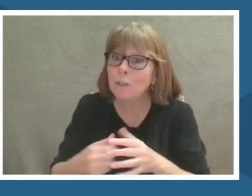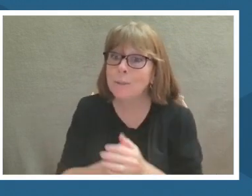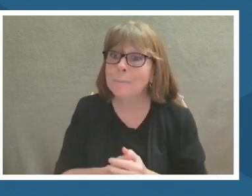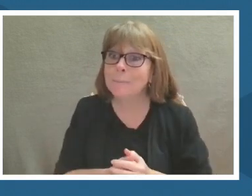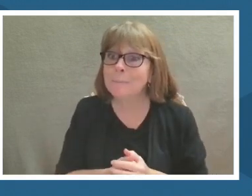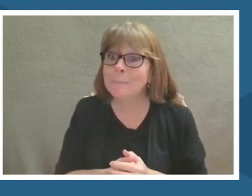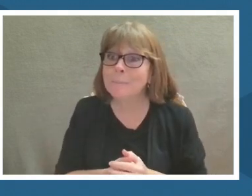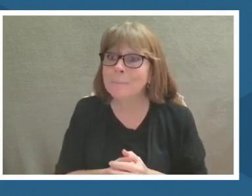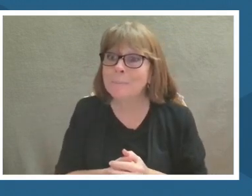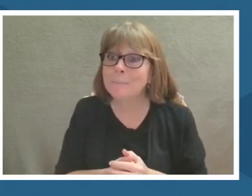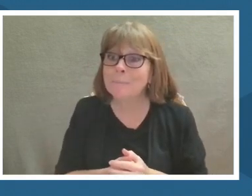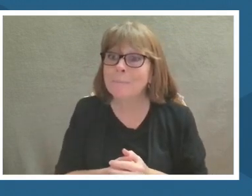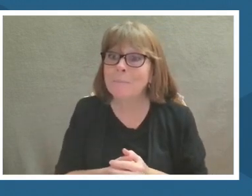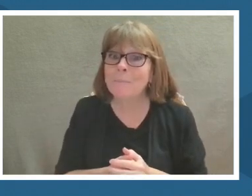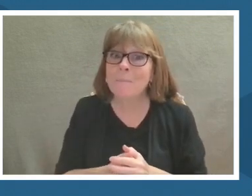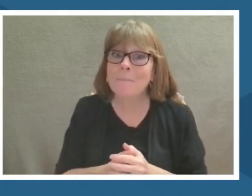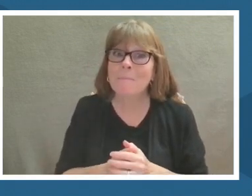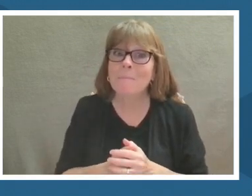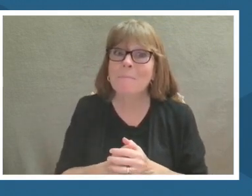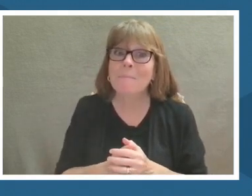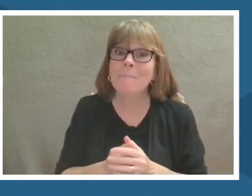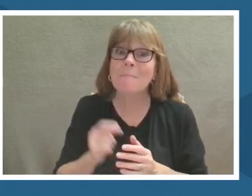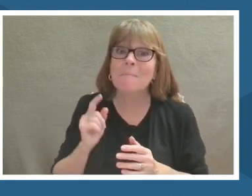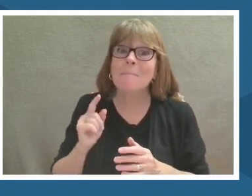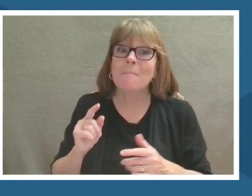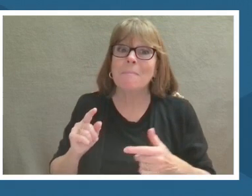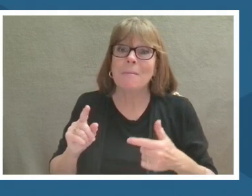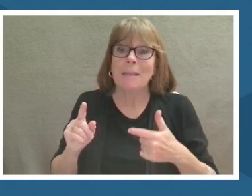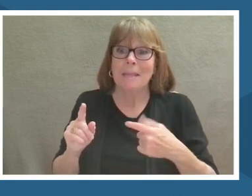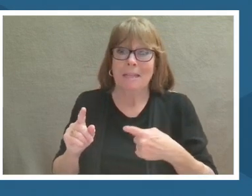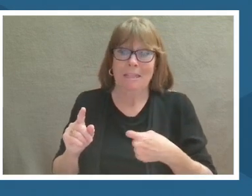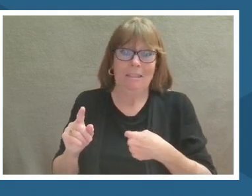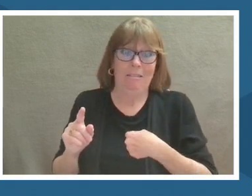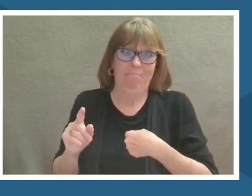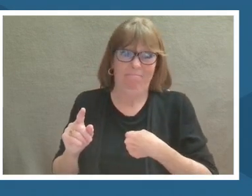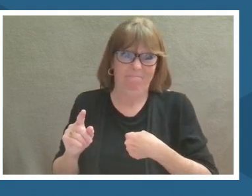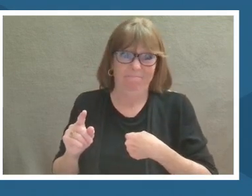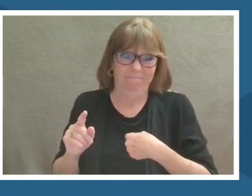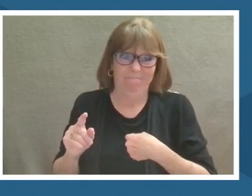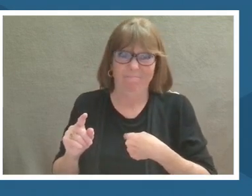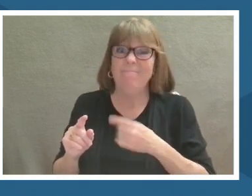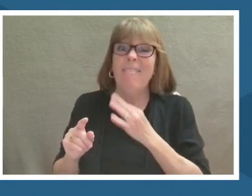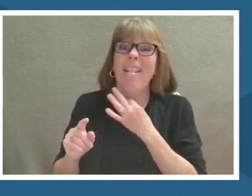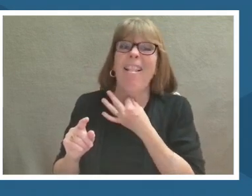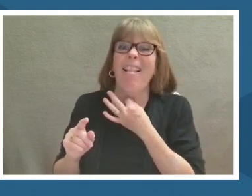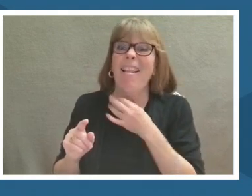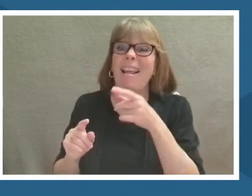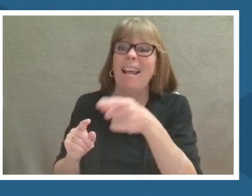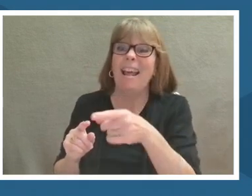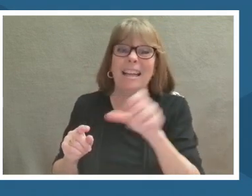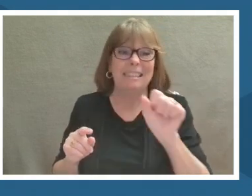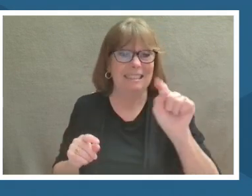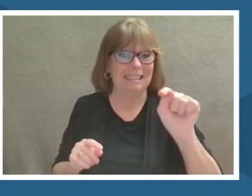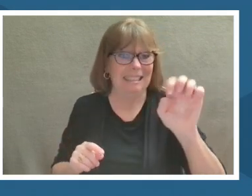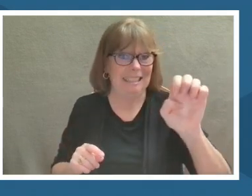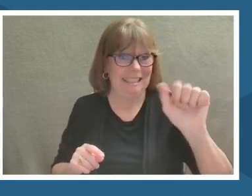well i i'm intrigued by the some questions here about steam